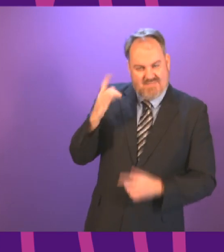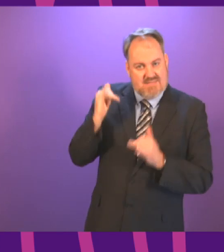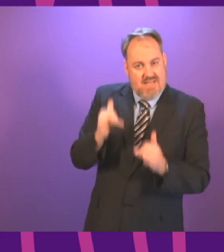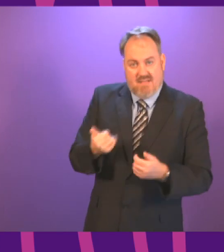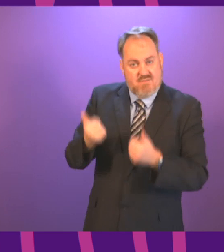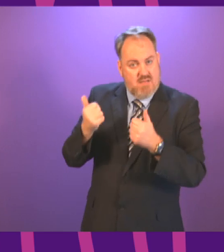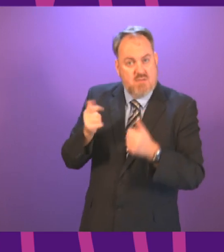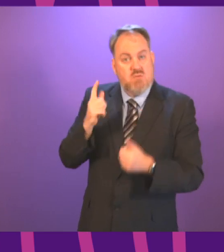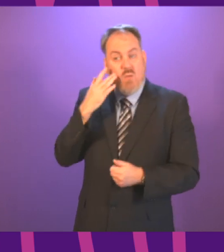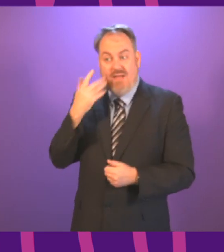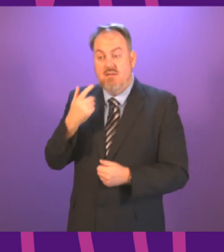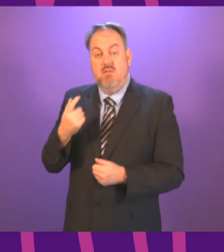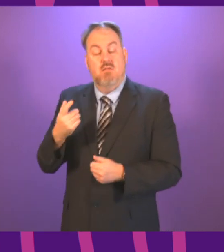admission to hospital has never changed.